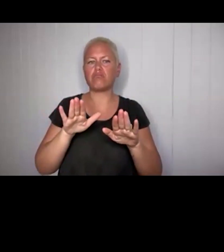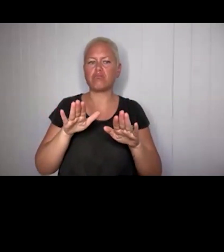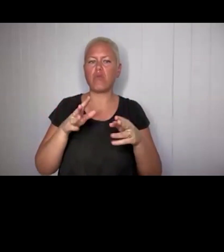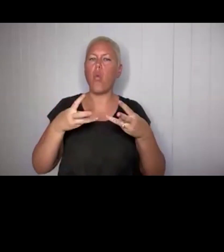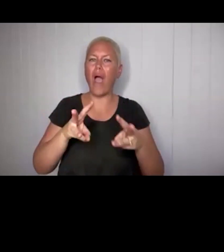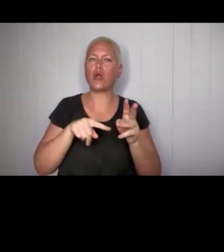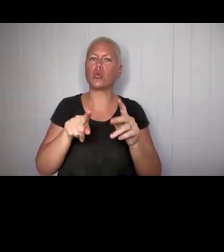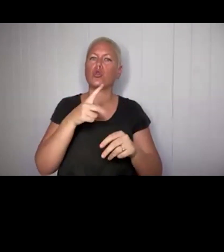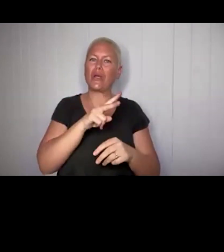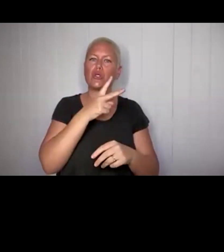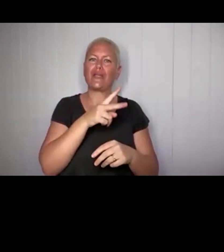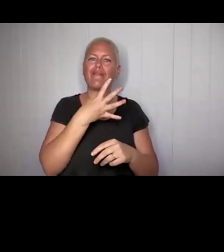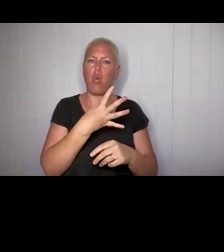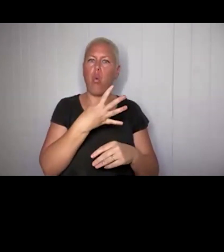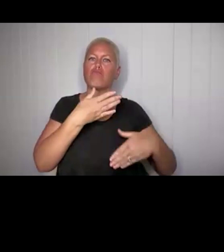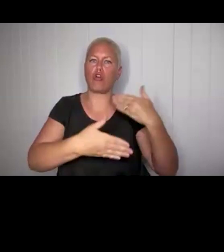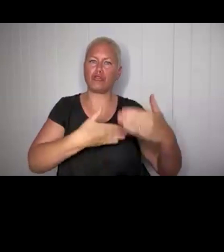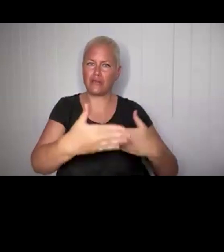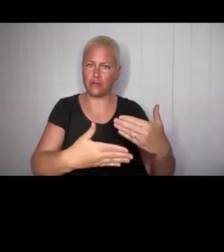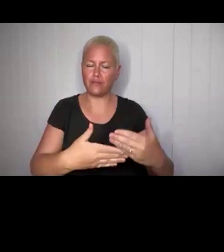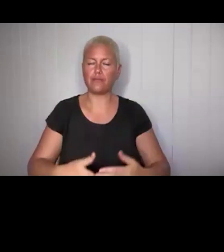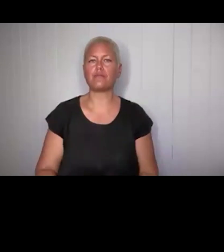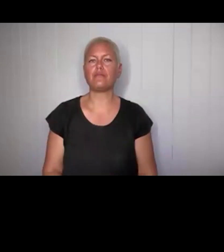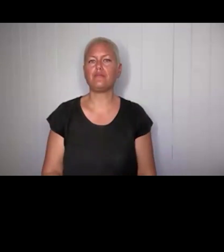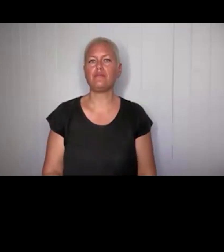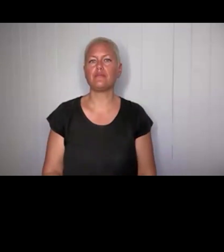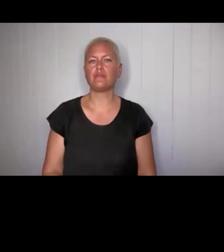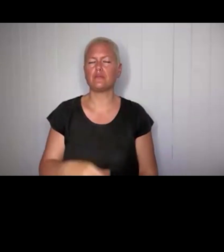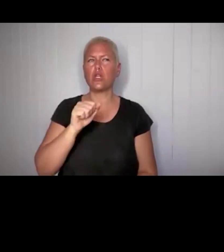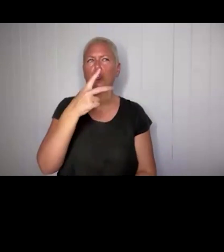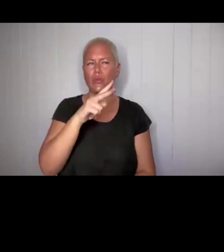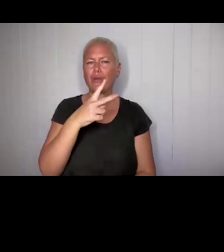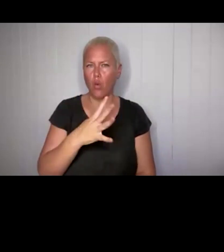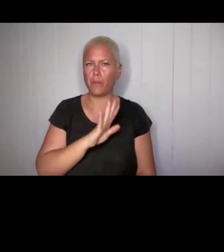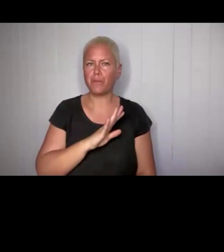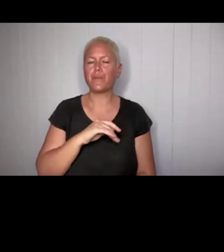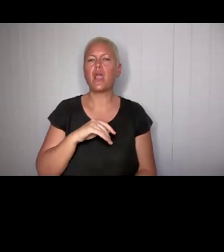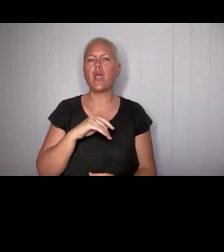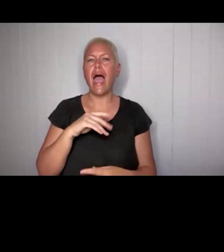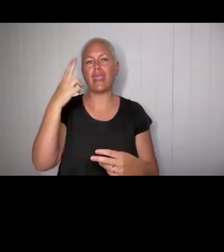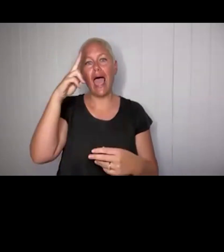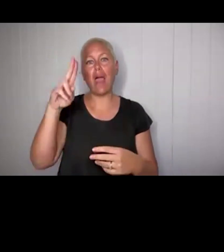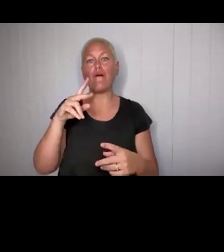the 2024 process. Yes, 2024. The names of the industry advisors will be provided in